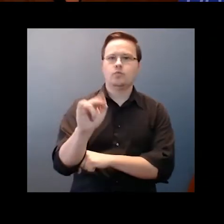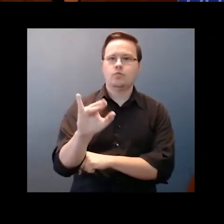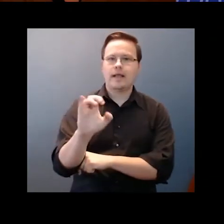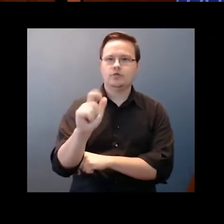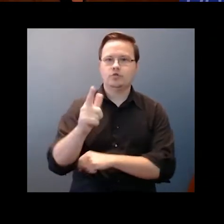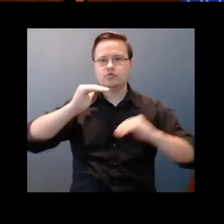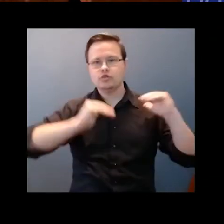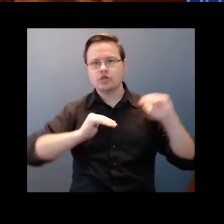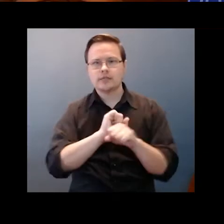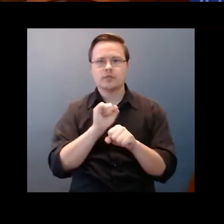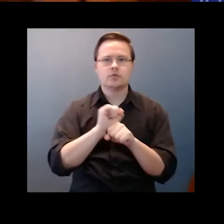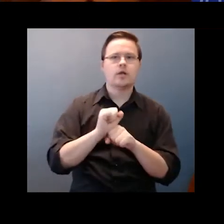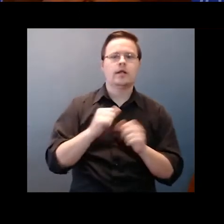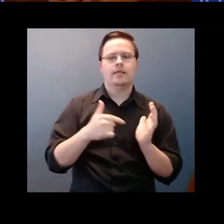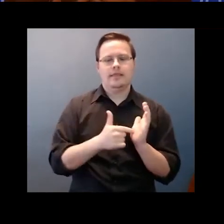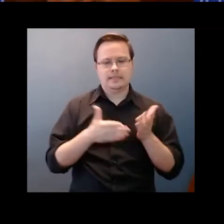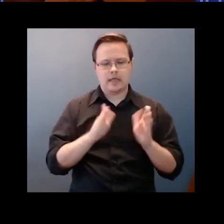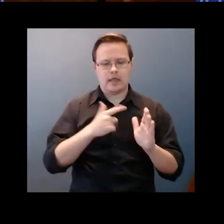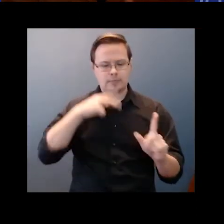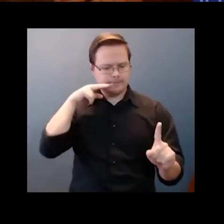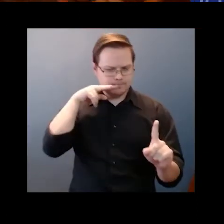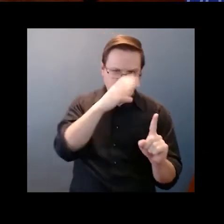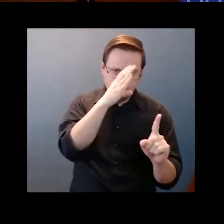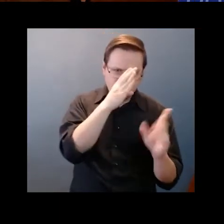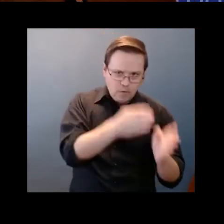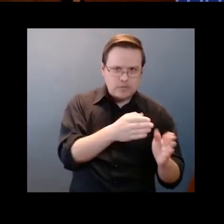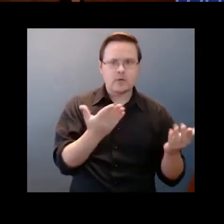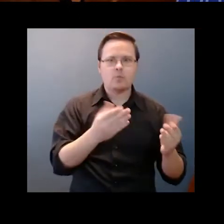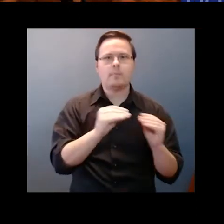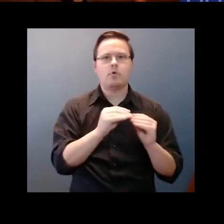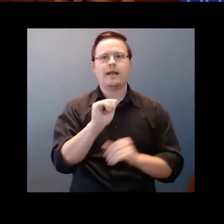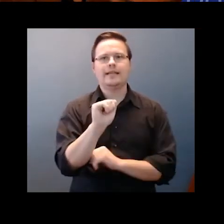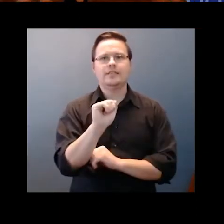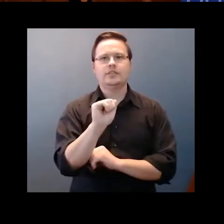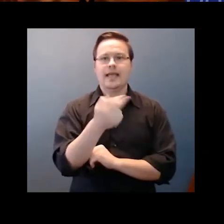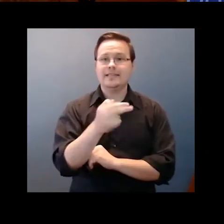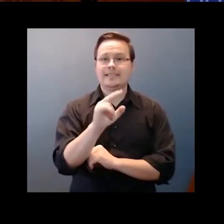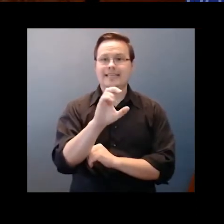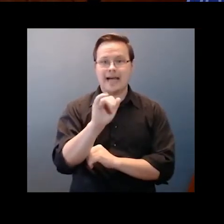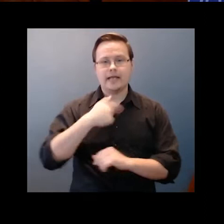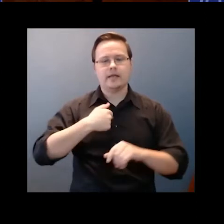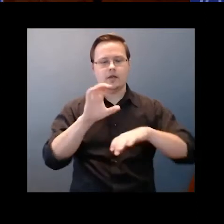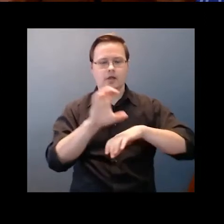let me zoom in on what people coming from more HCI and computing fields are able to contribute to the work of that coalition